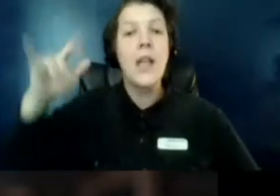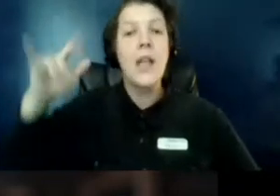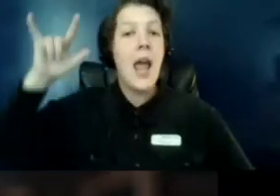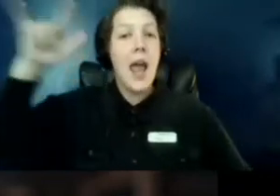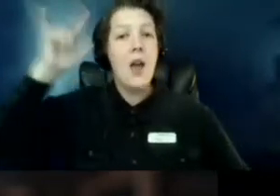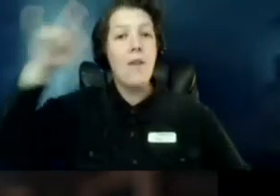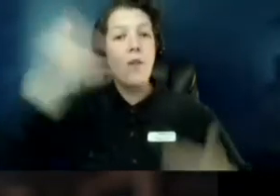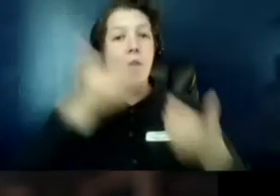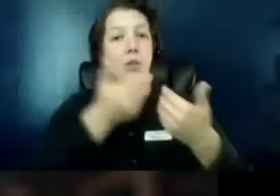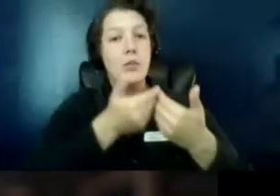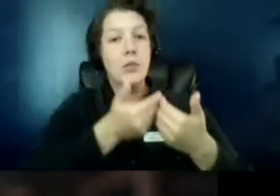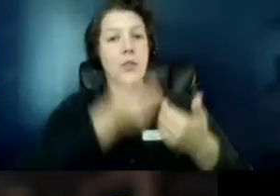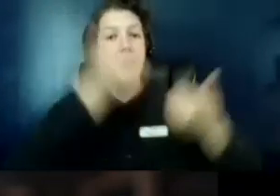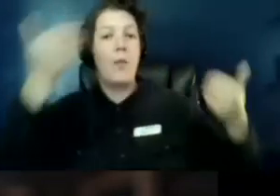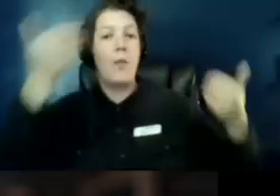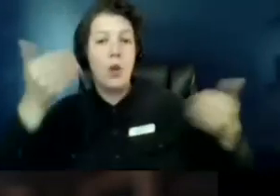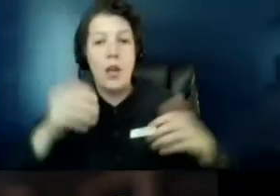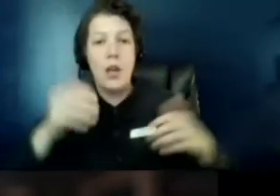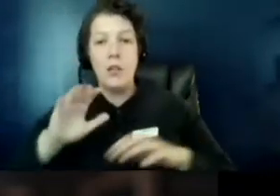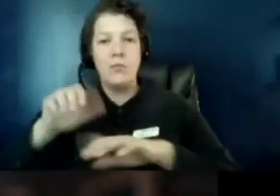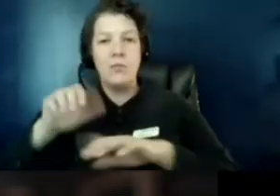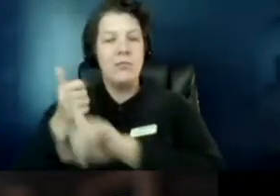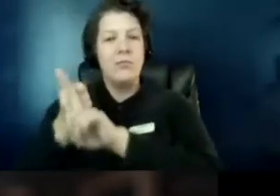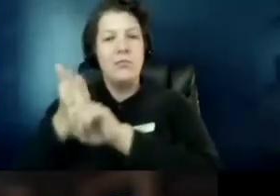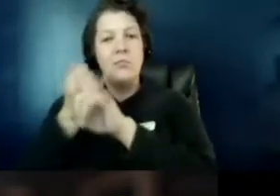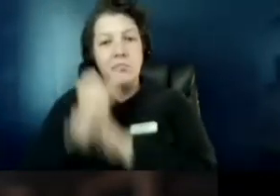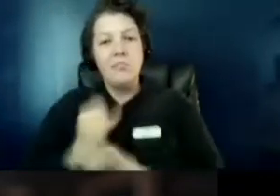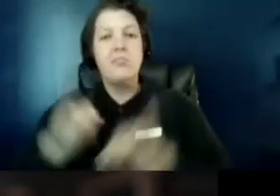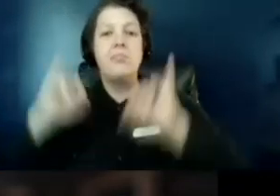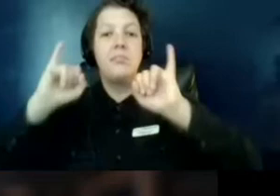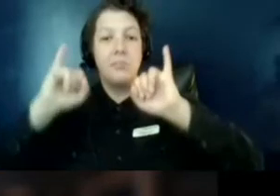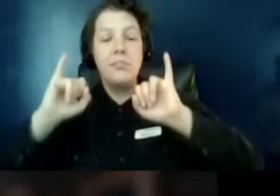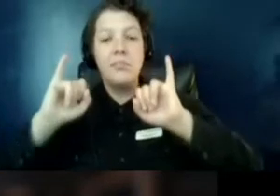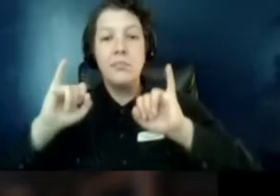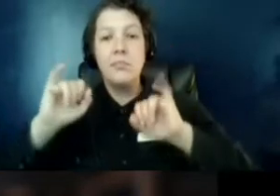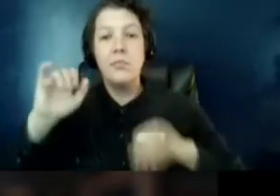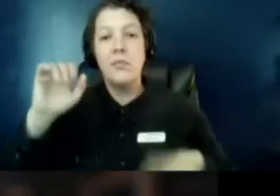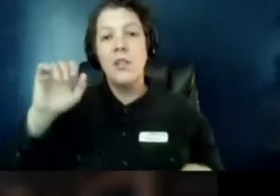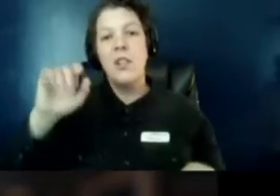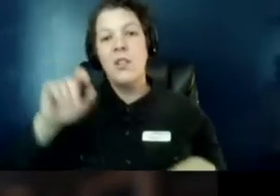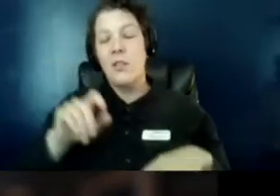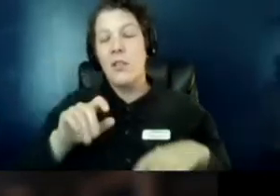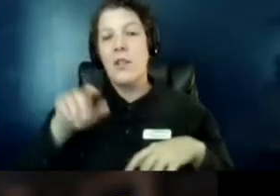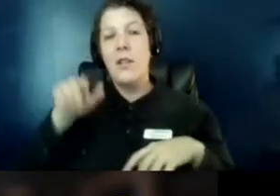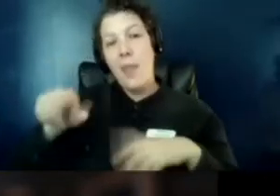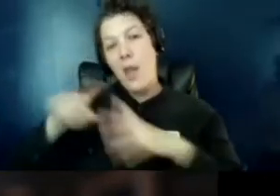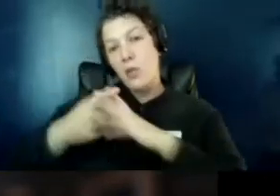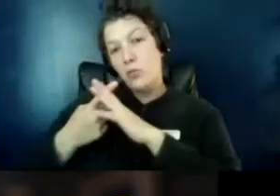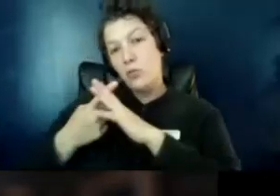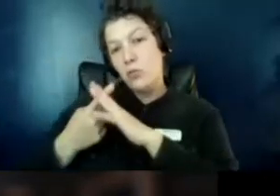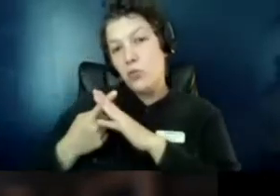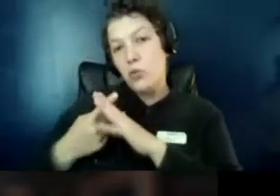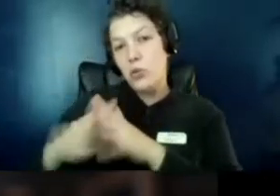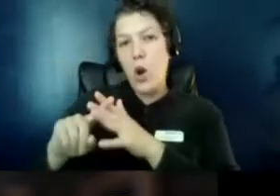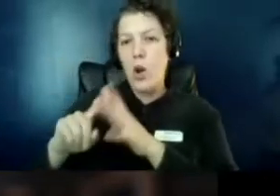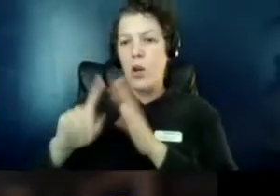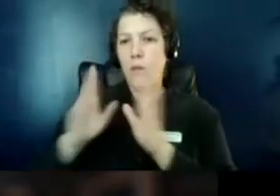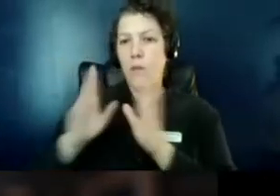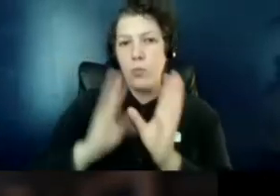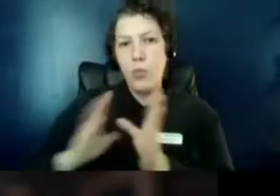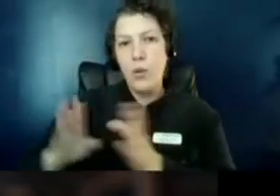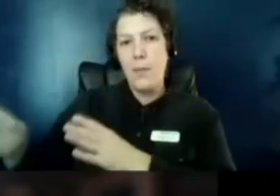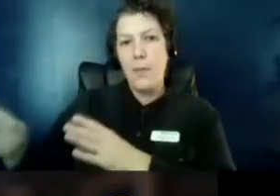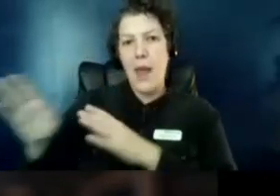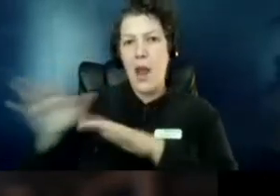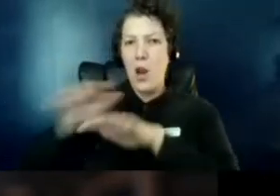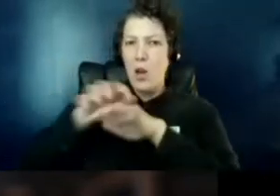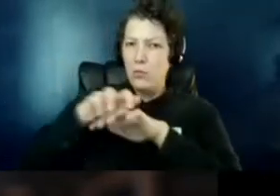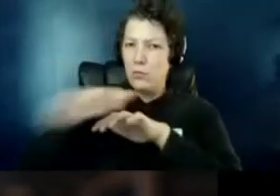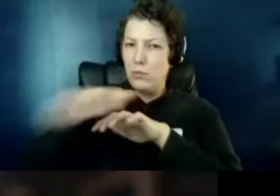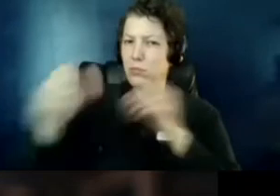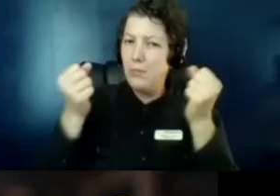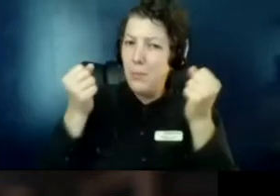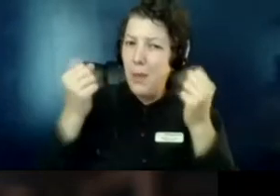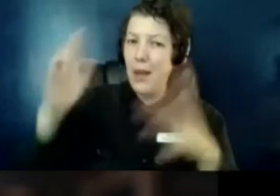were trying to train up pilots in large quantities to prepare them for the Korean War. And as